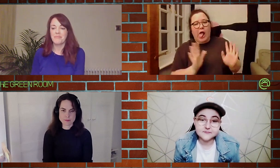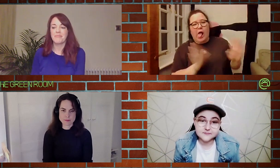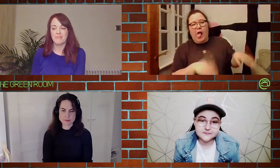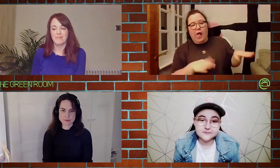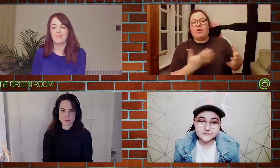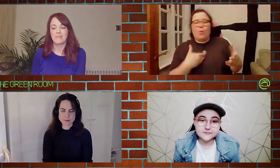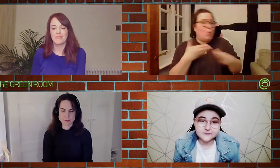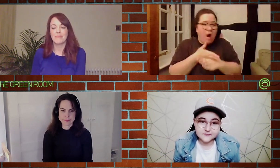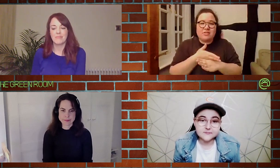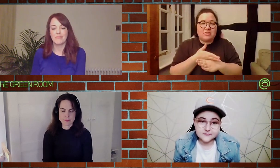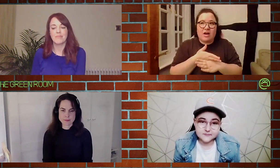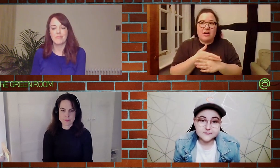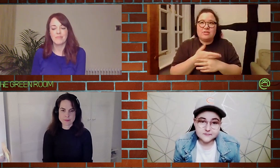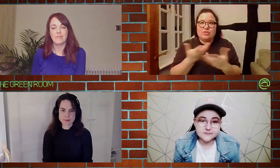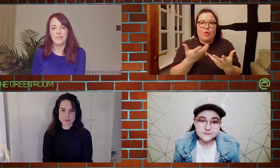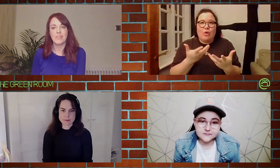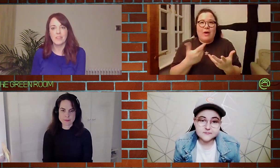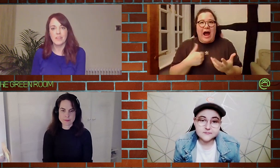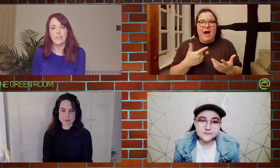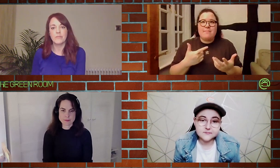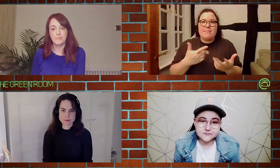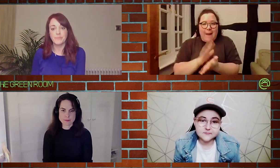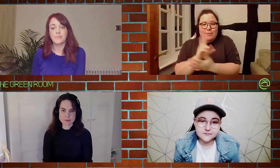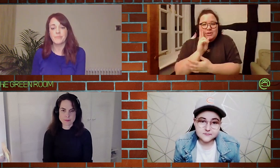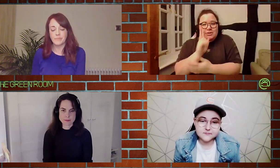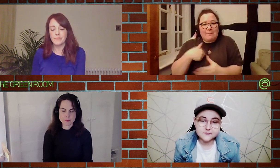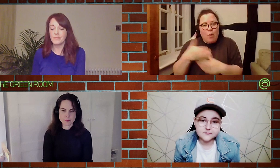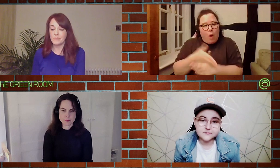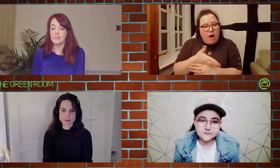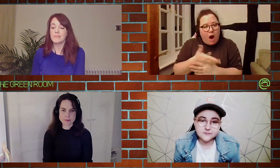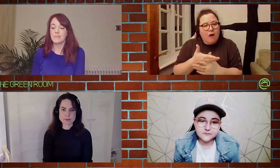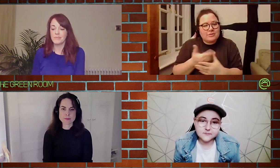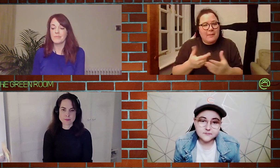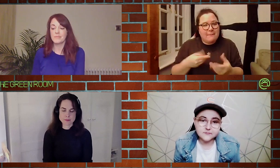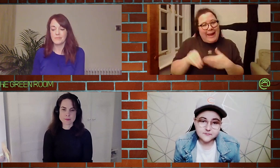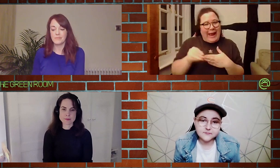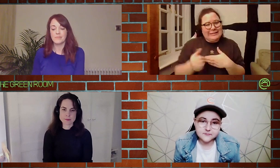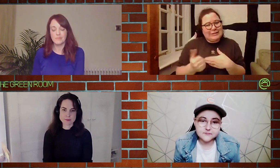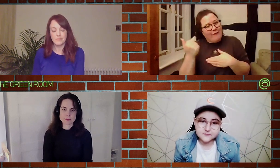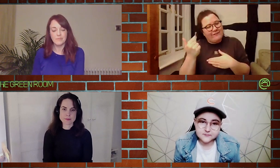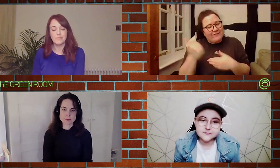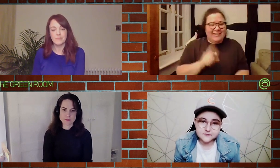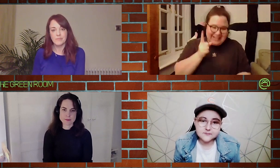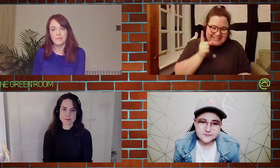hard for that. I didn't just think oh can't be bothered. That hard work